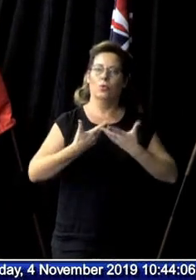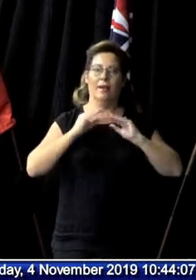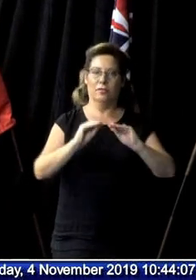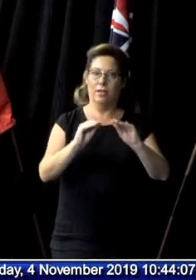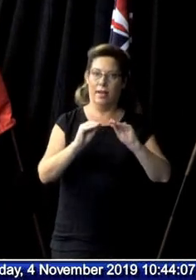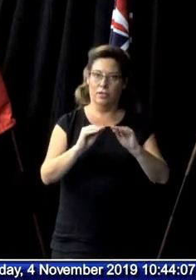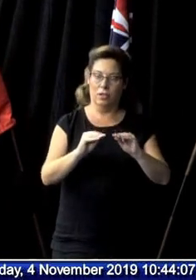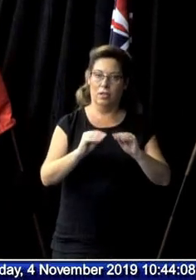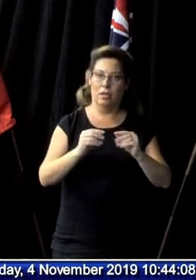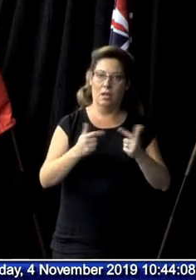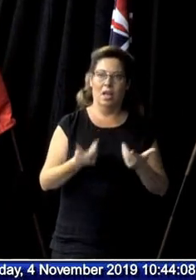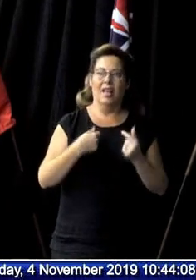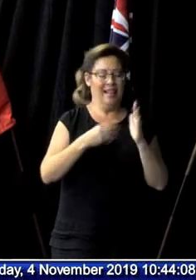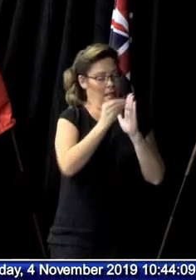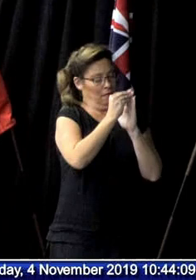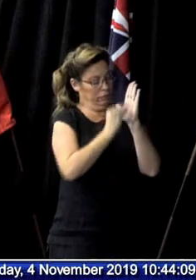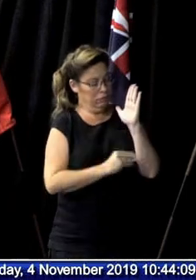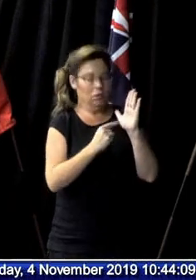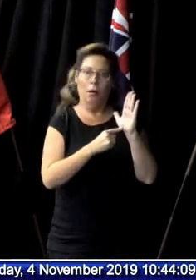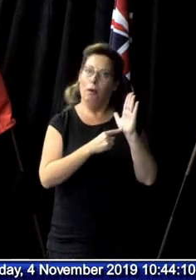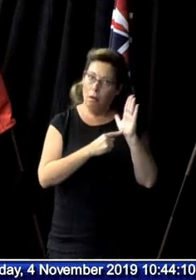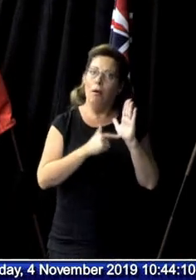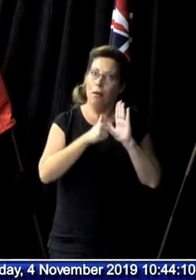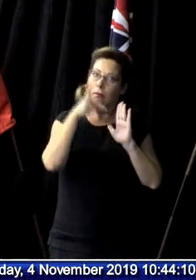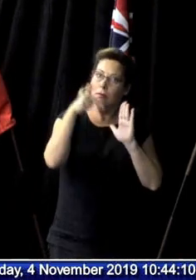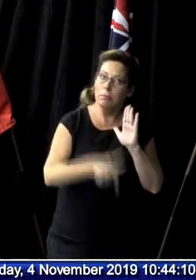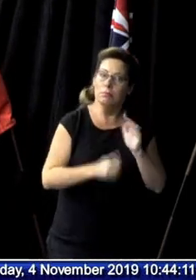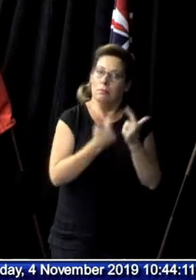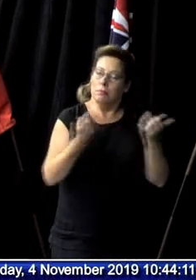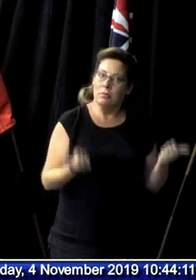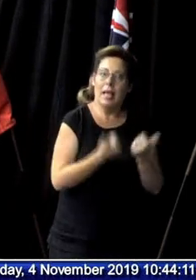It is not definitive, but intended to give guidance to people